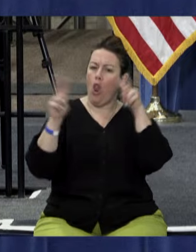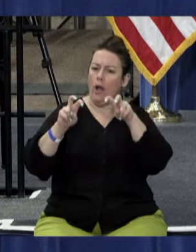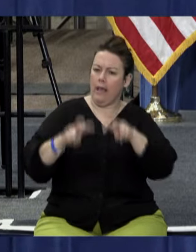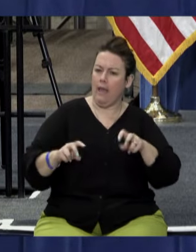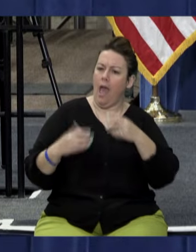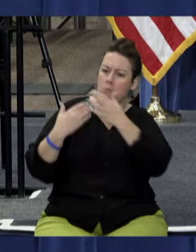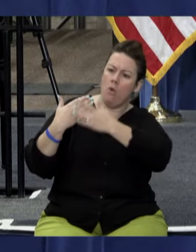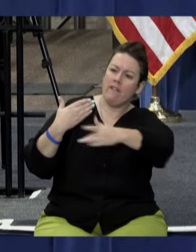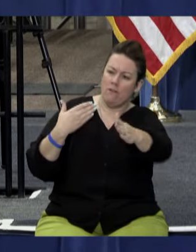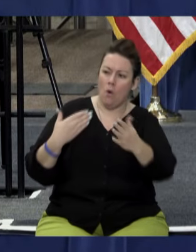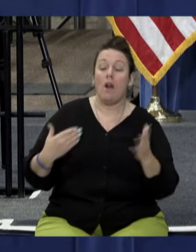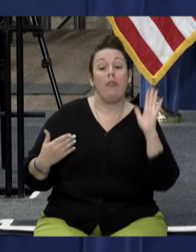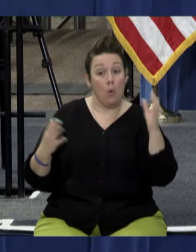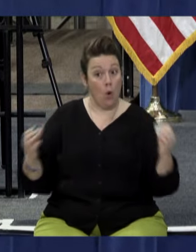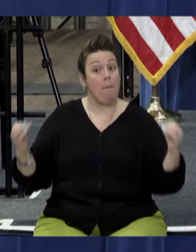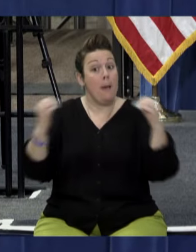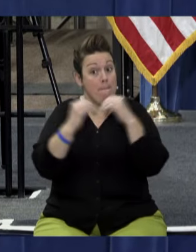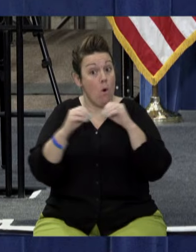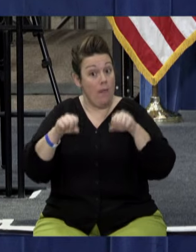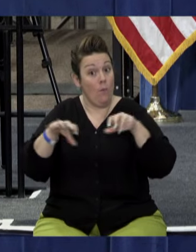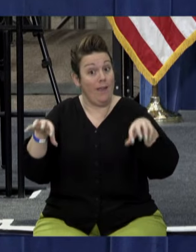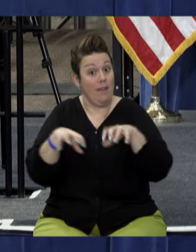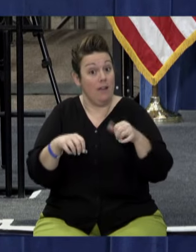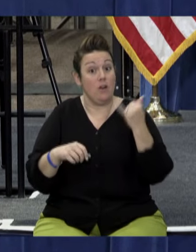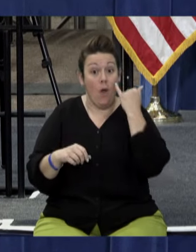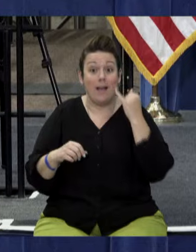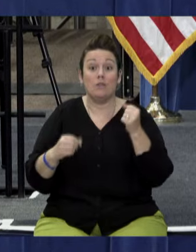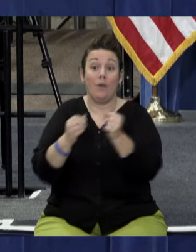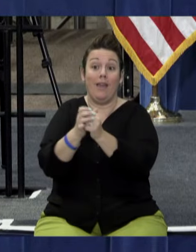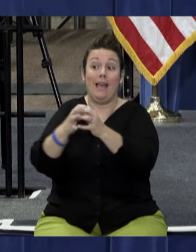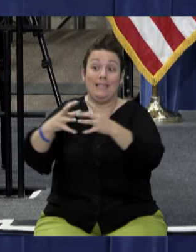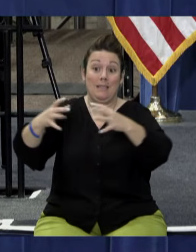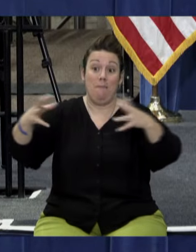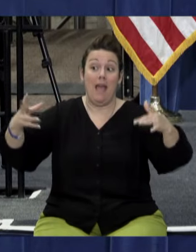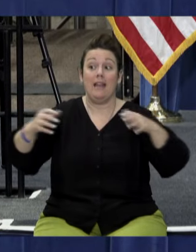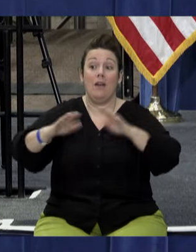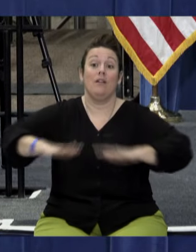there will be more that we can do as we expand out into the areas of caregiver through the Dole